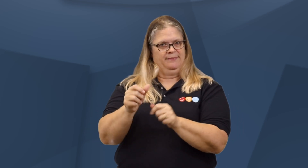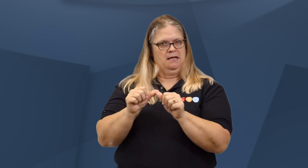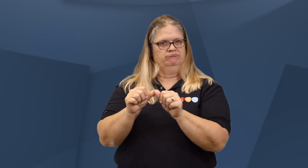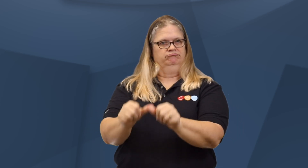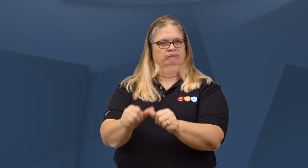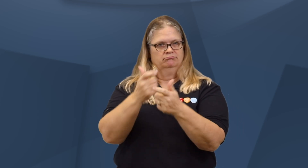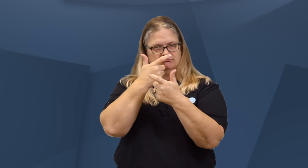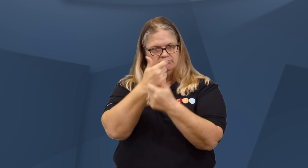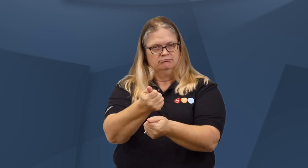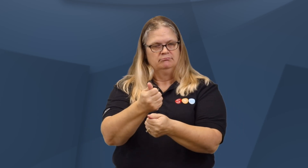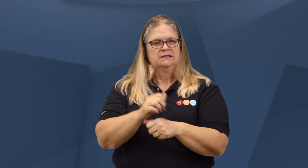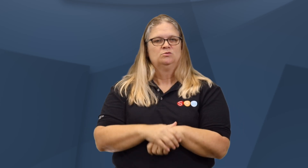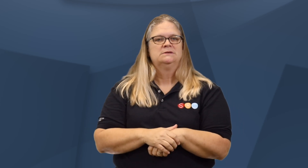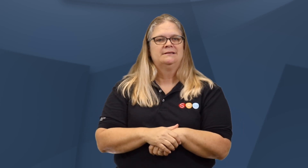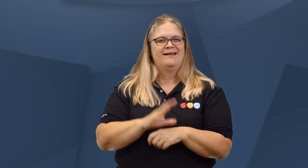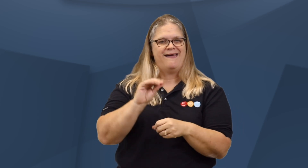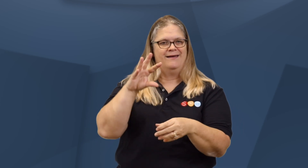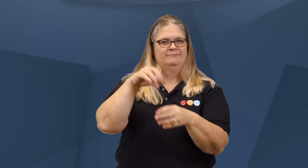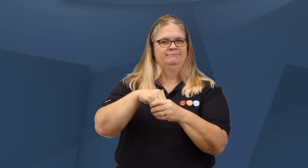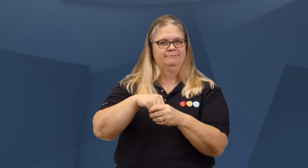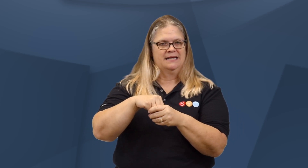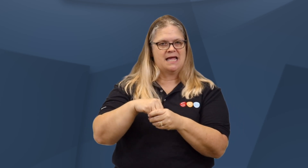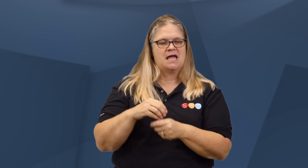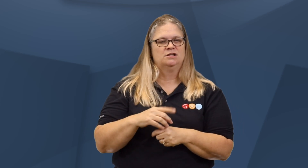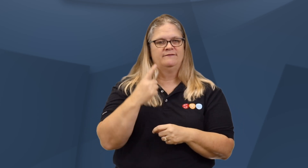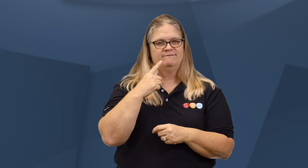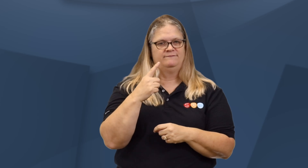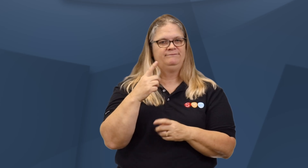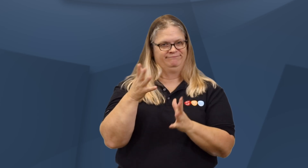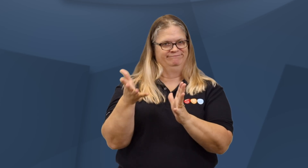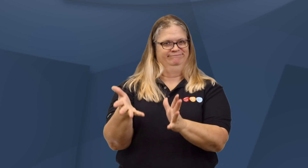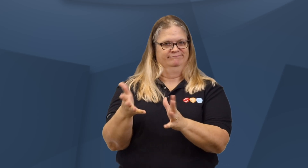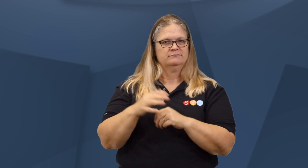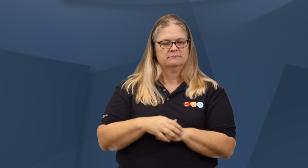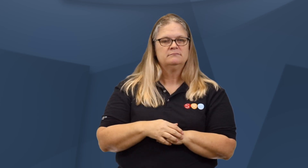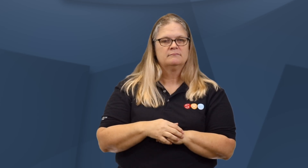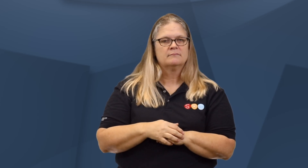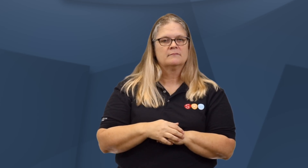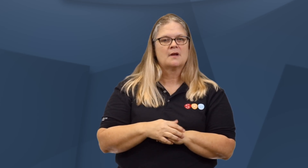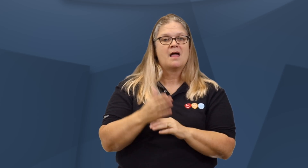So, it's important to change things up to keep them interested and engaged.